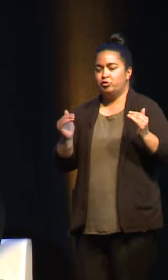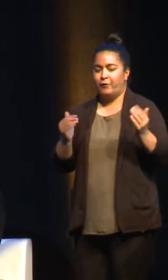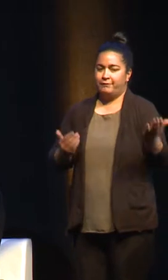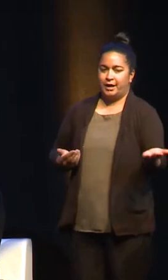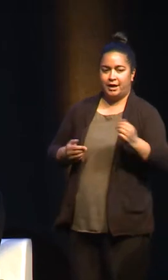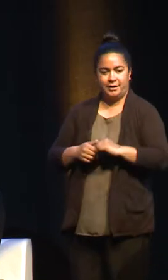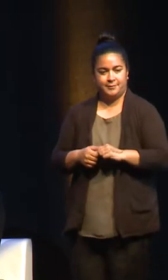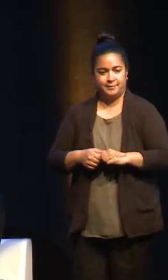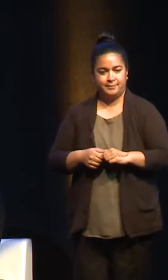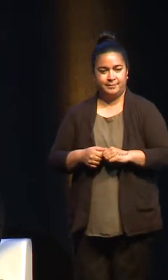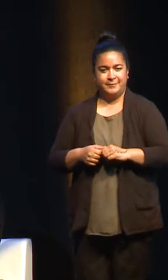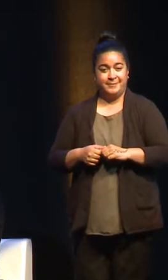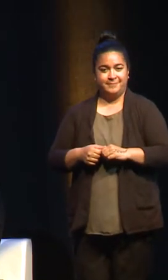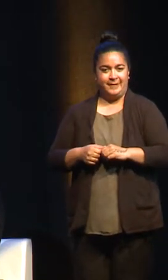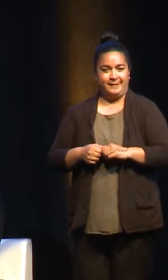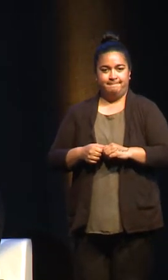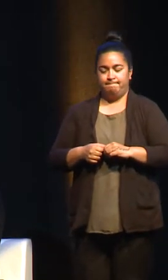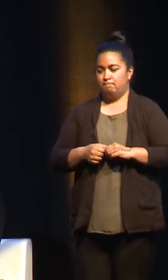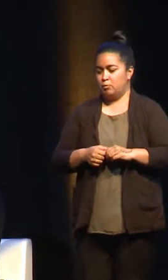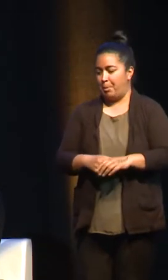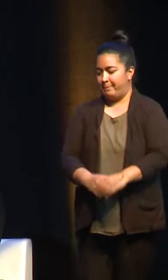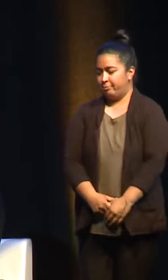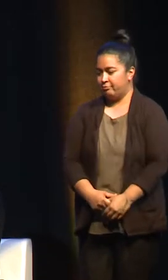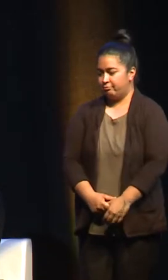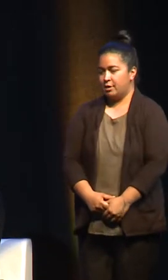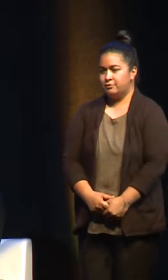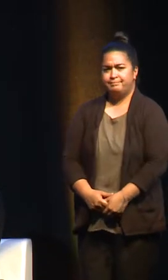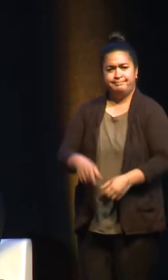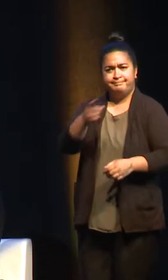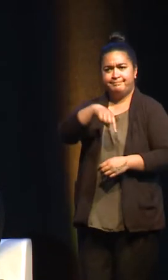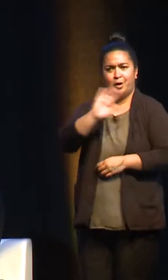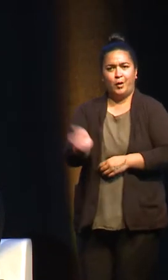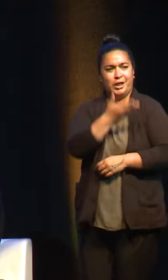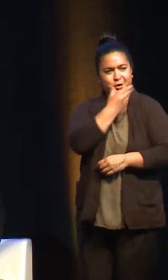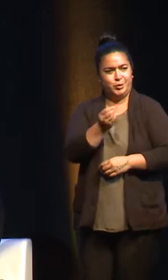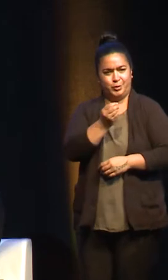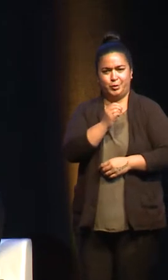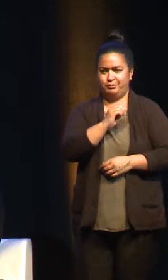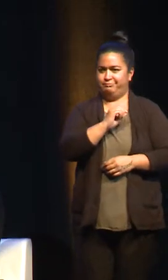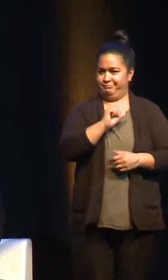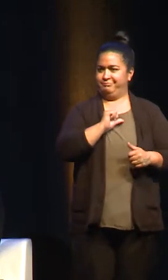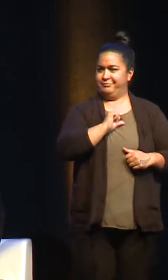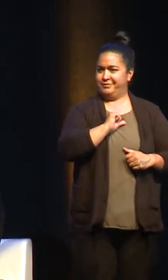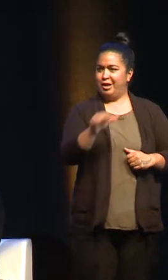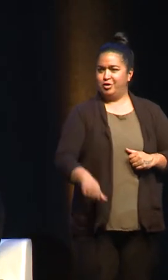coming up. And we all consume these products right? I mean, we consume steel and aluminium